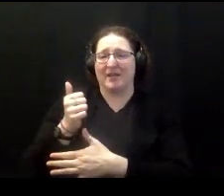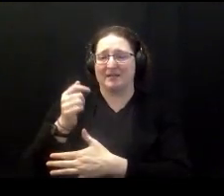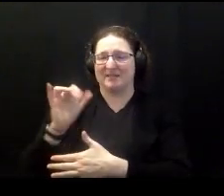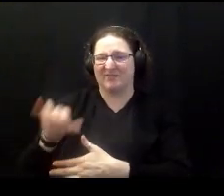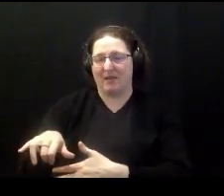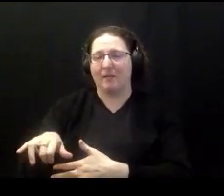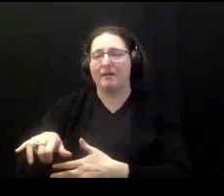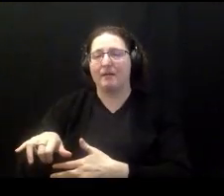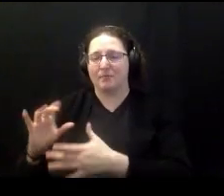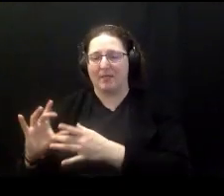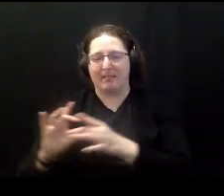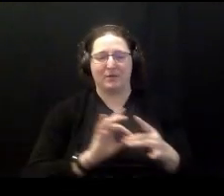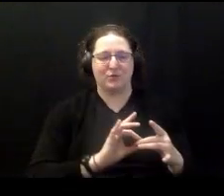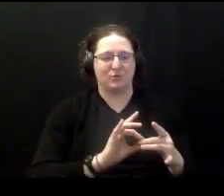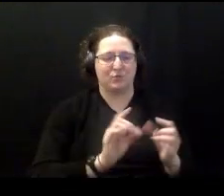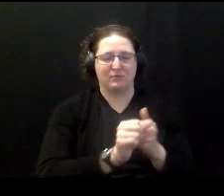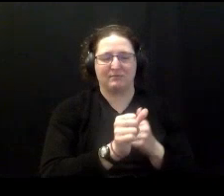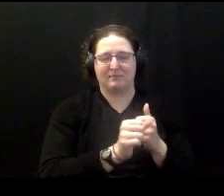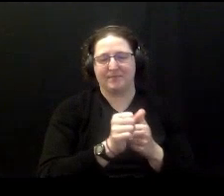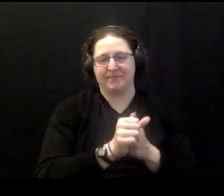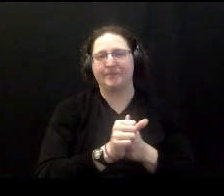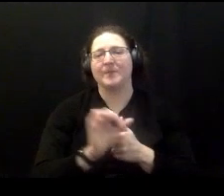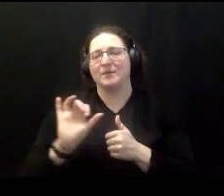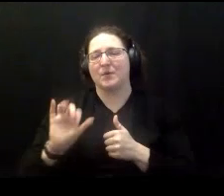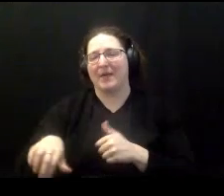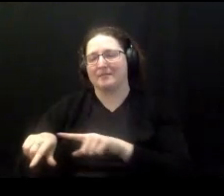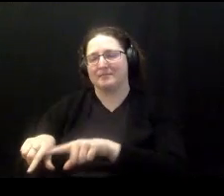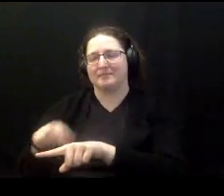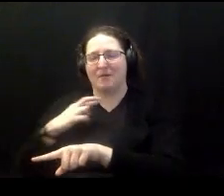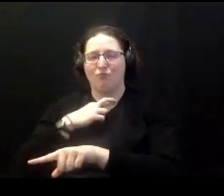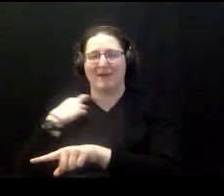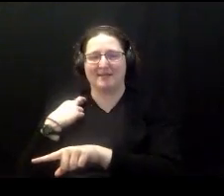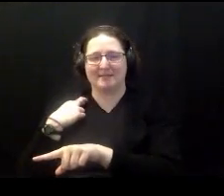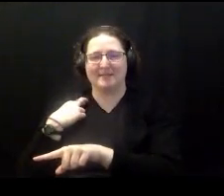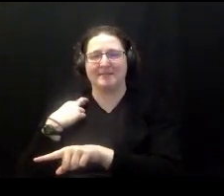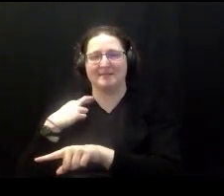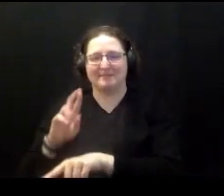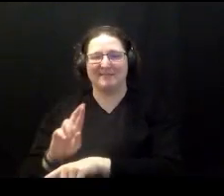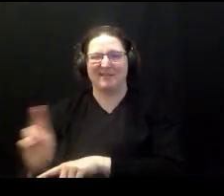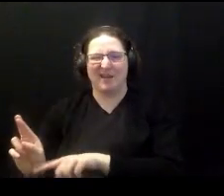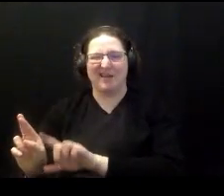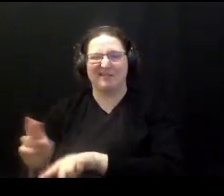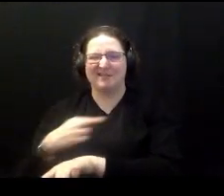The planning significance speaks to the risk posed by those threats and hazards.